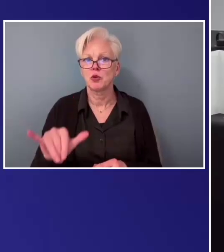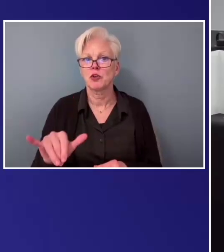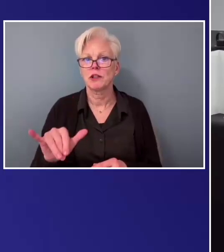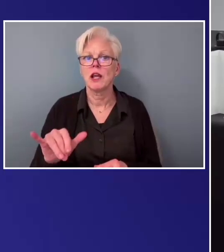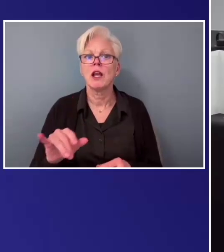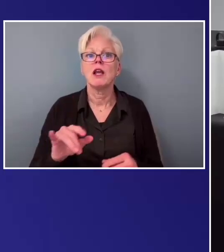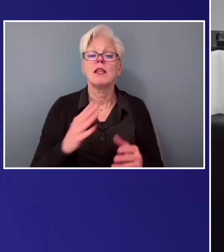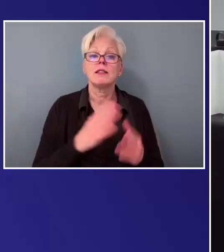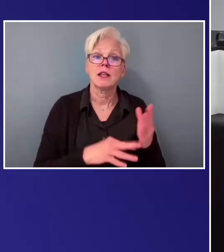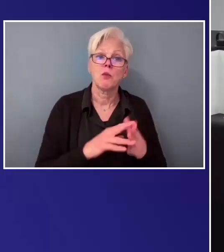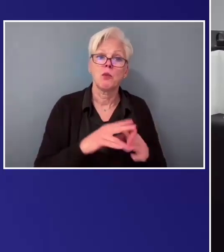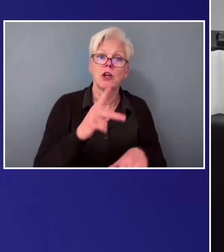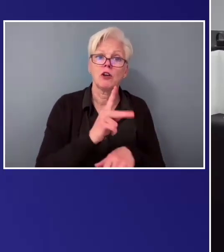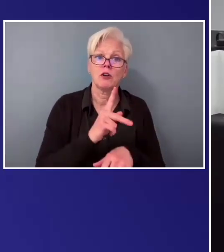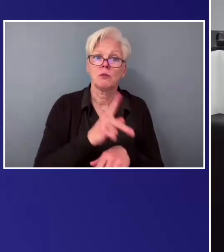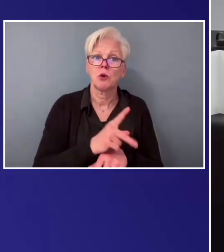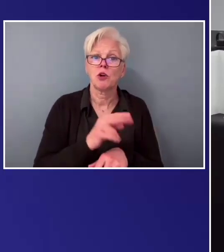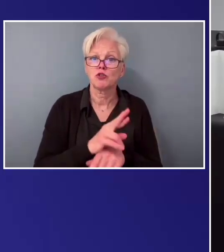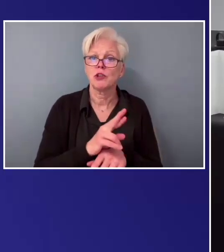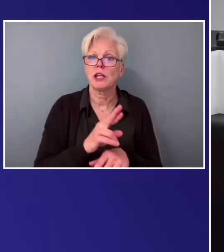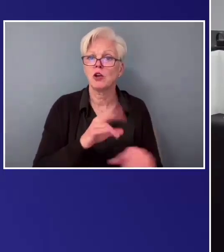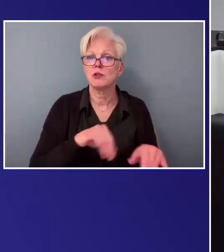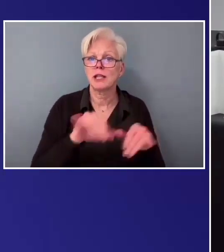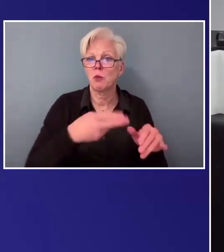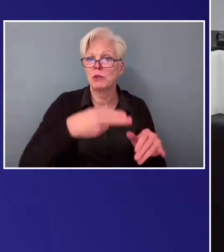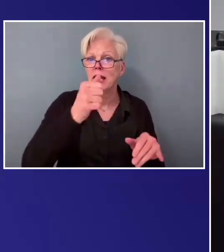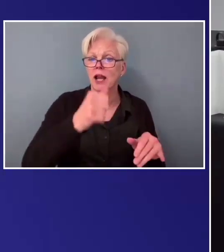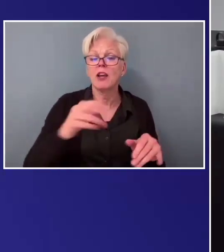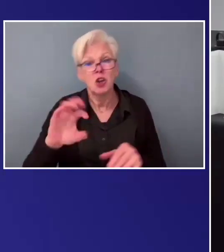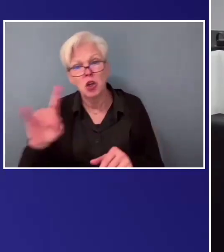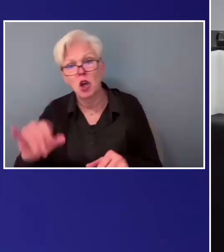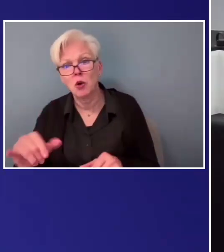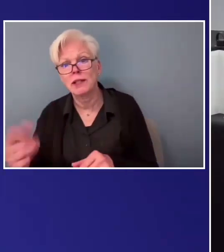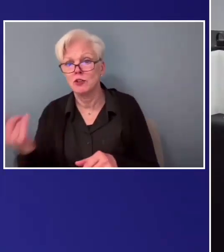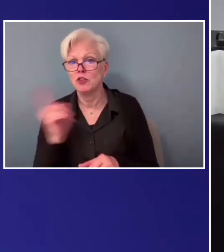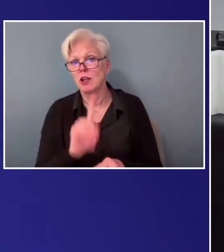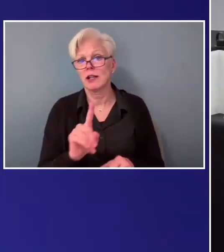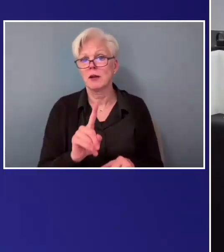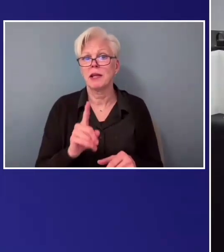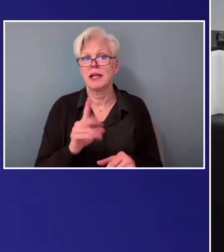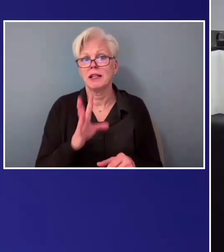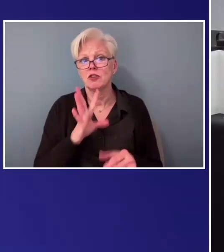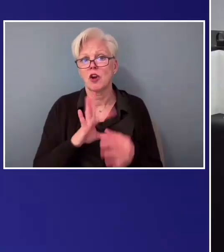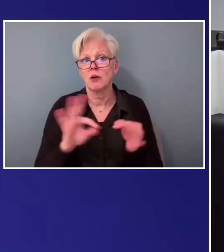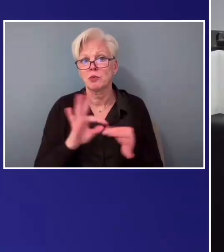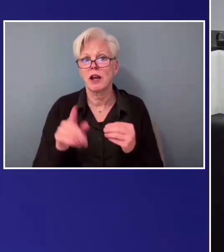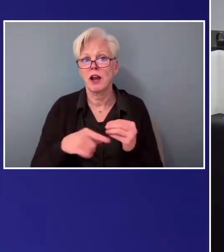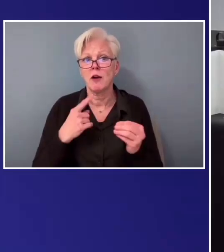higher. Yeah, Cody, can you come up and talk just briefly about, about the comparability?